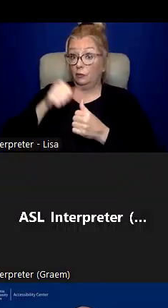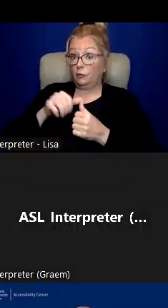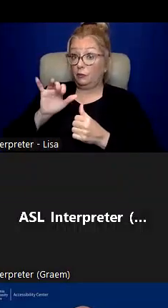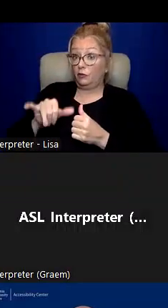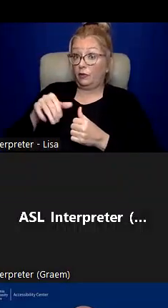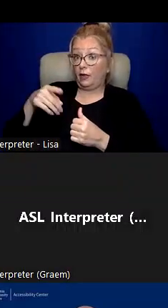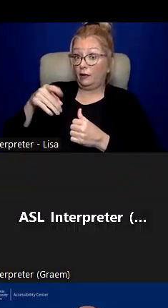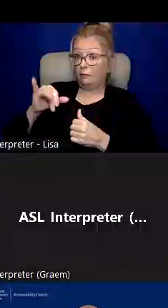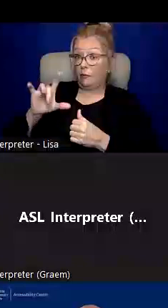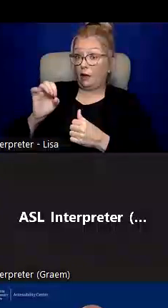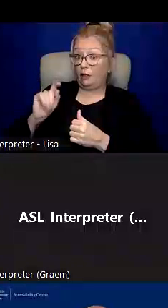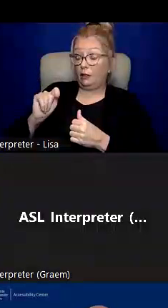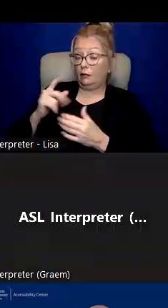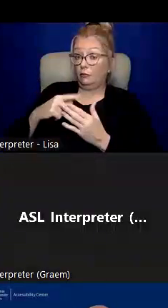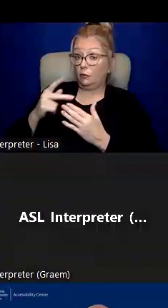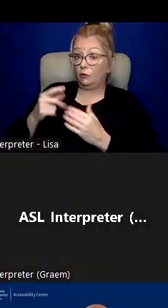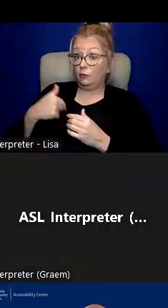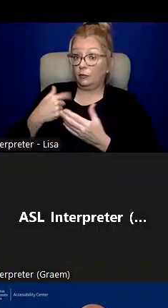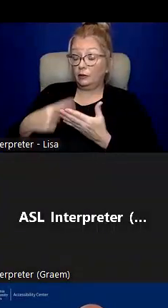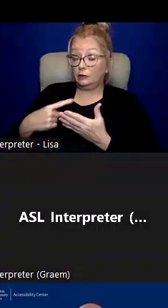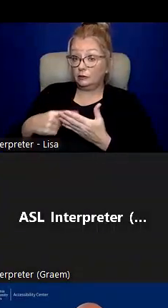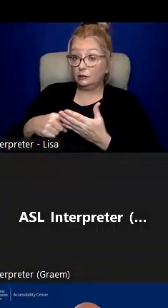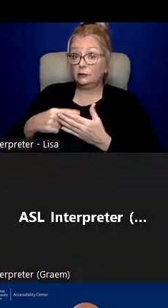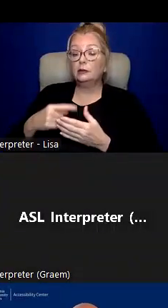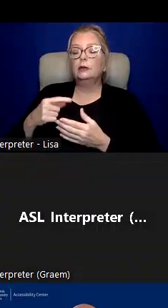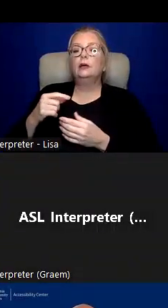we developed what we called an IT Purchase Review Form.